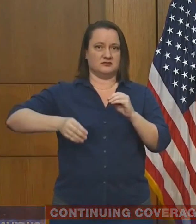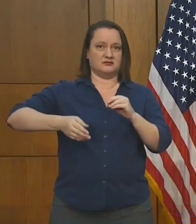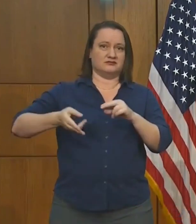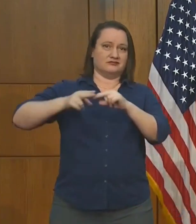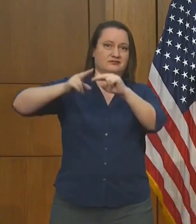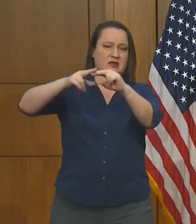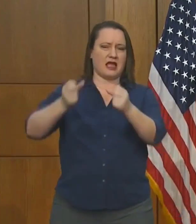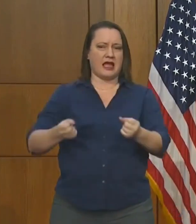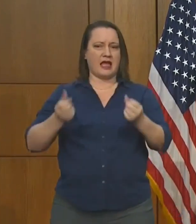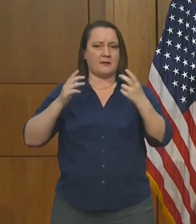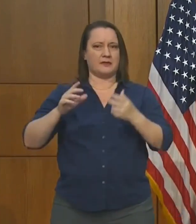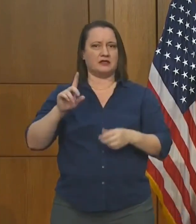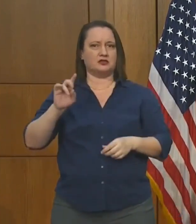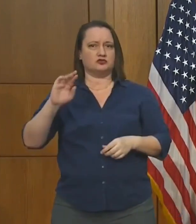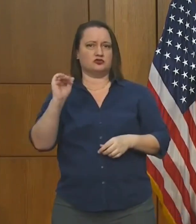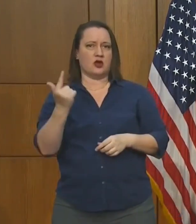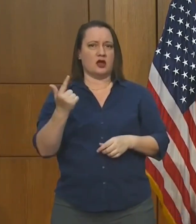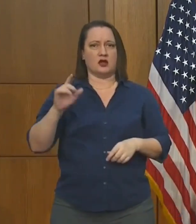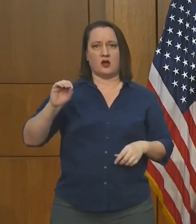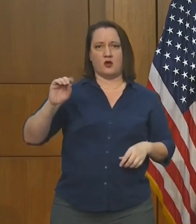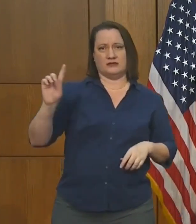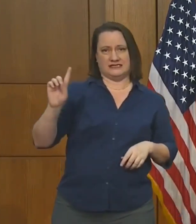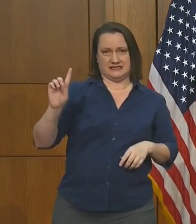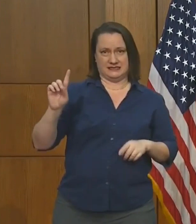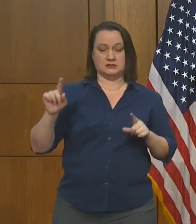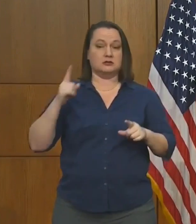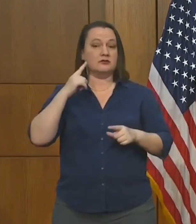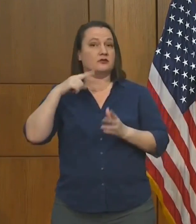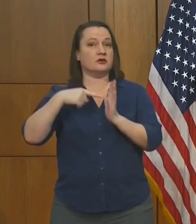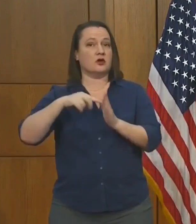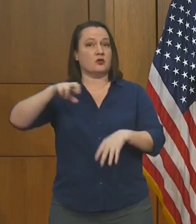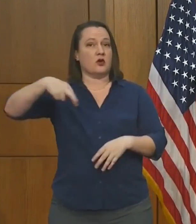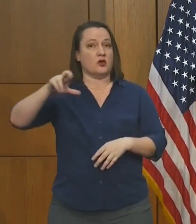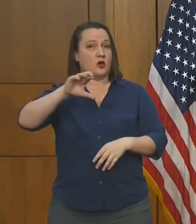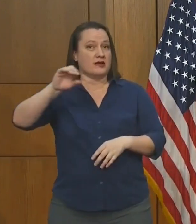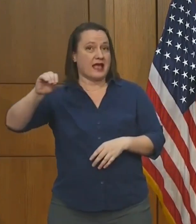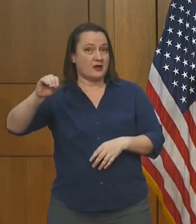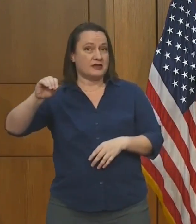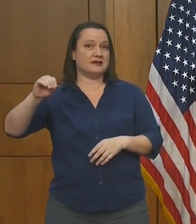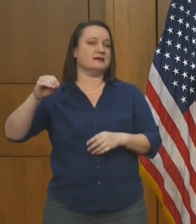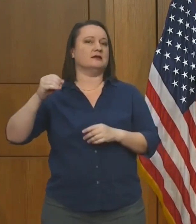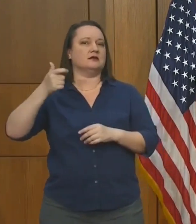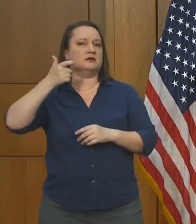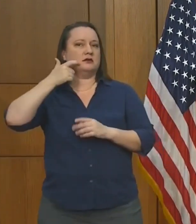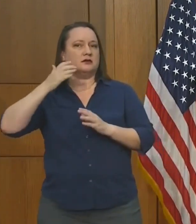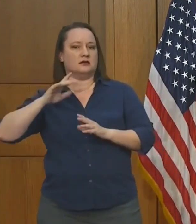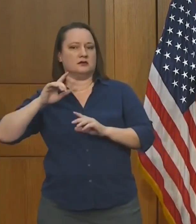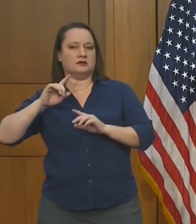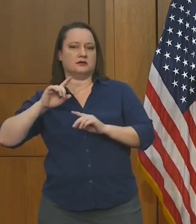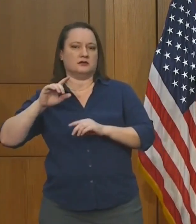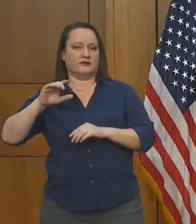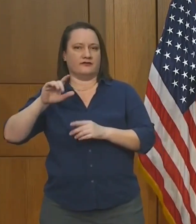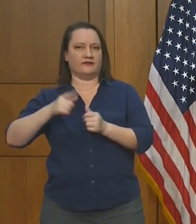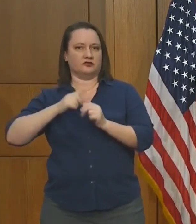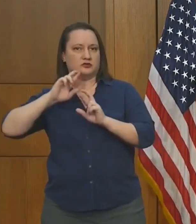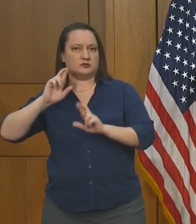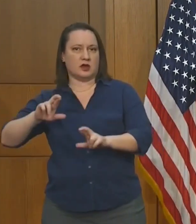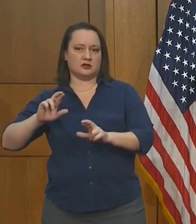SEEING AN INCREASE IN THE NUMBER OF DRUG OVERDOSES IN OUR COMMUNITIES. IN ROANOKE COUNTY